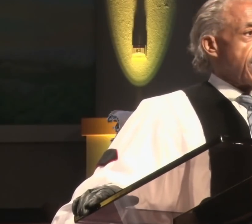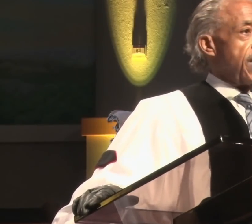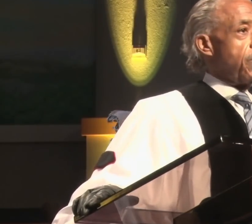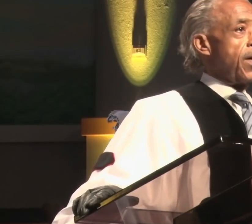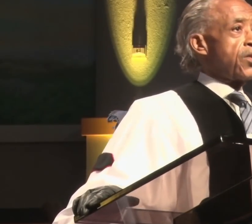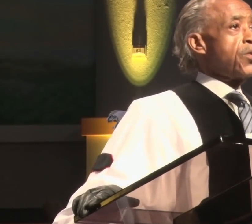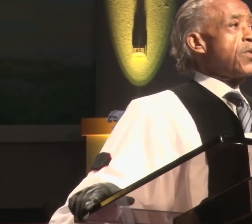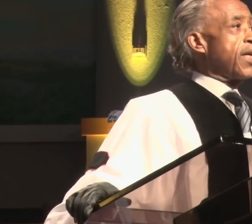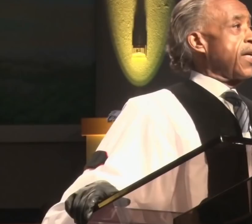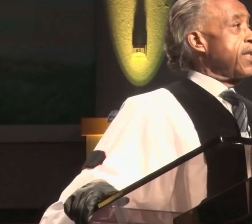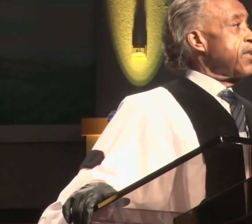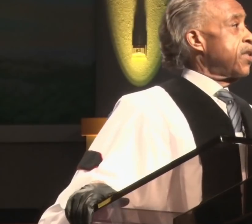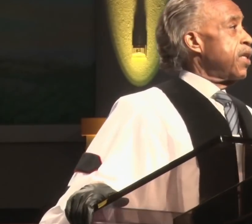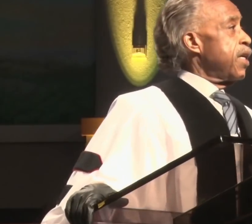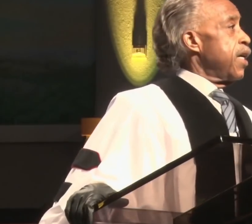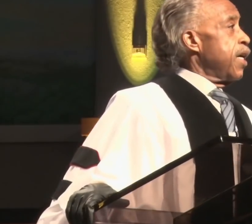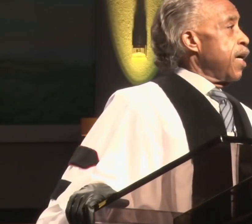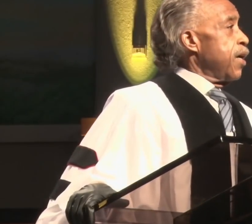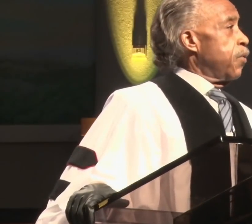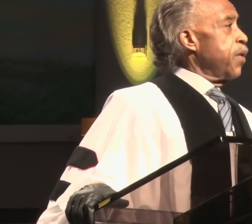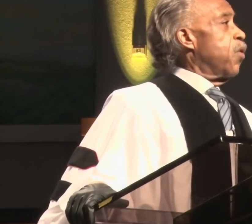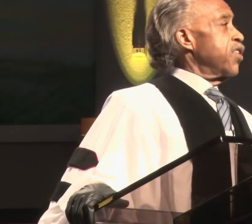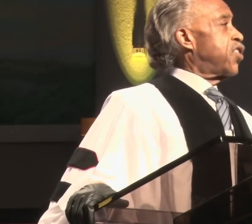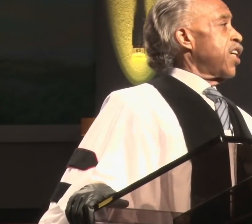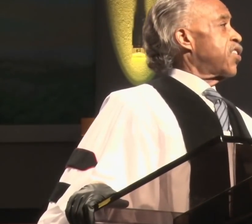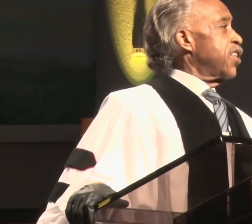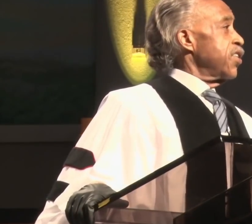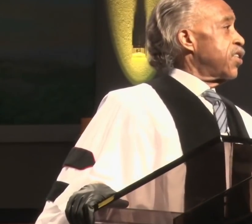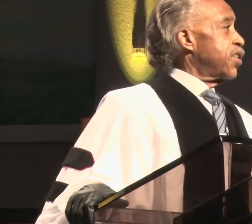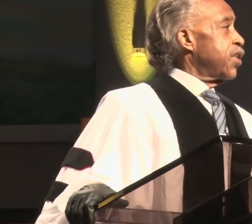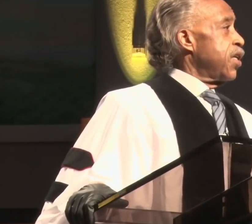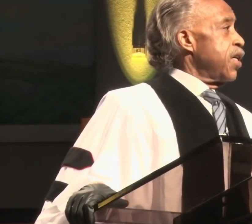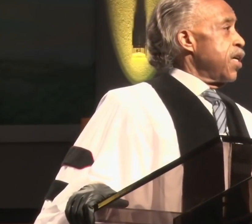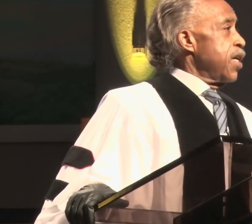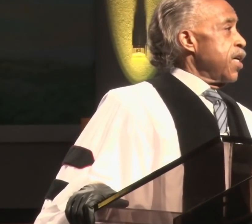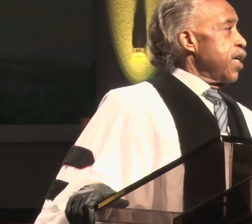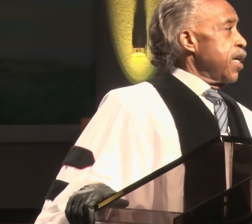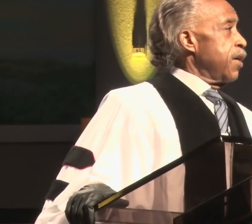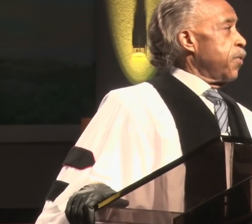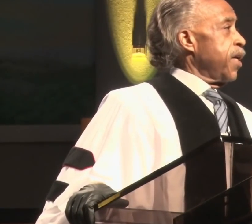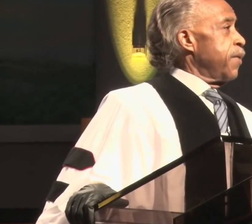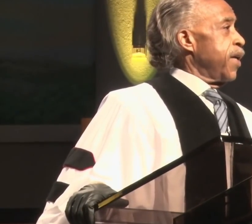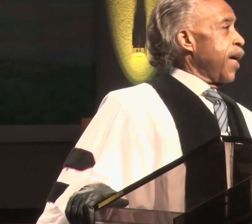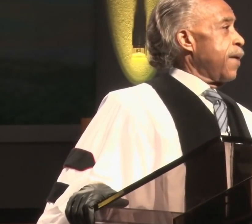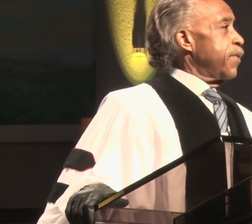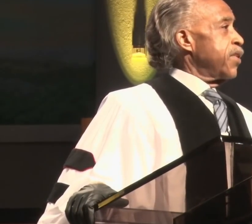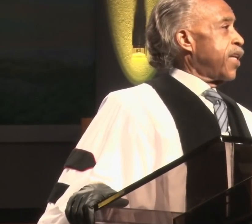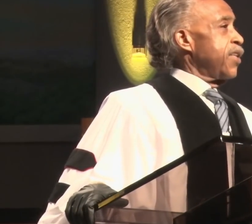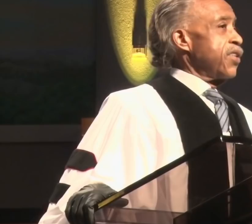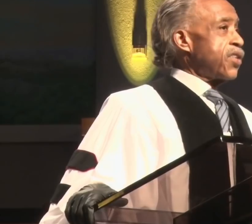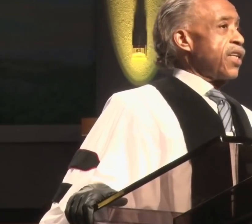Y’ALL WANT ME TO DO? JUST TELL ME WHERE I COULD BE HELPFUL.